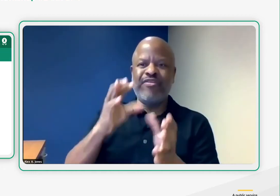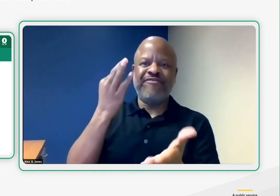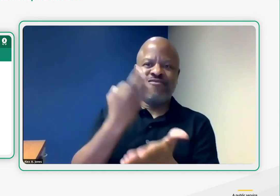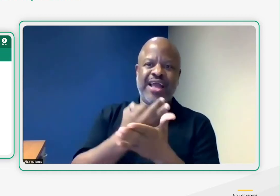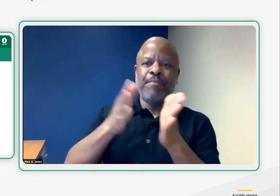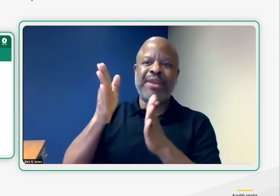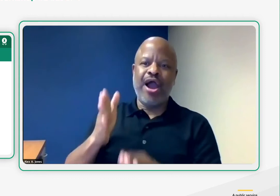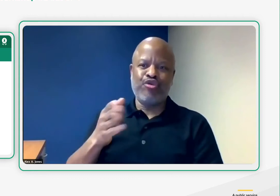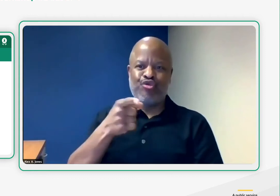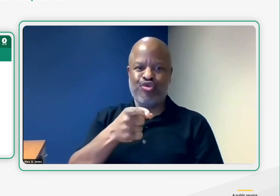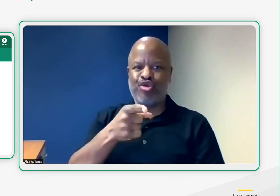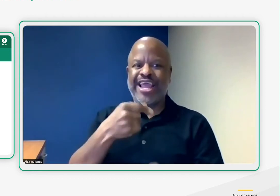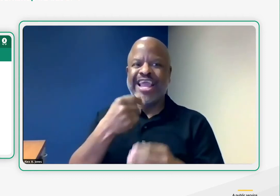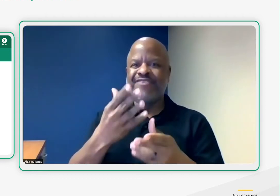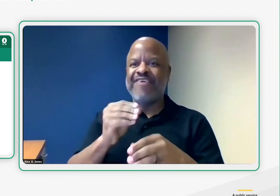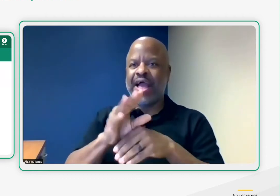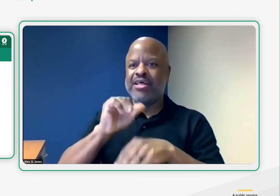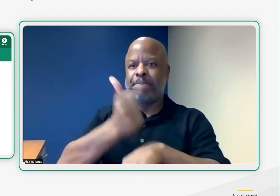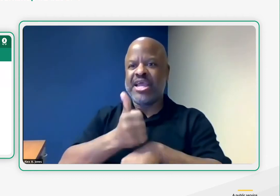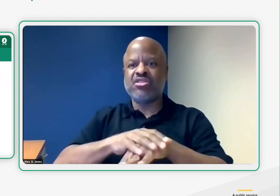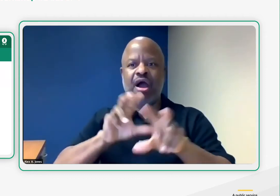A CFP.